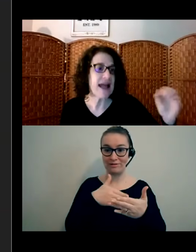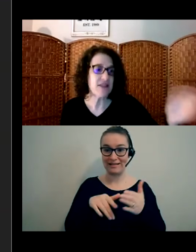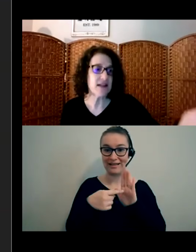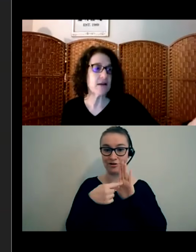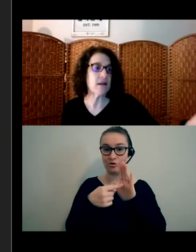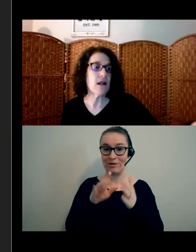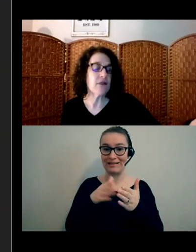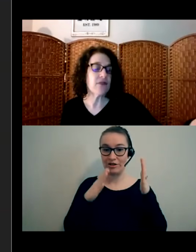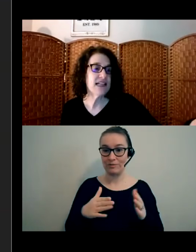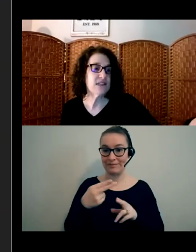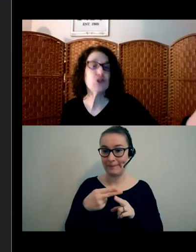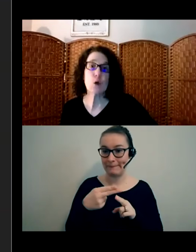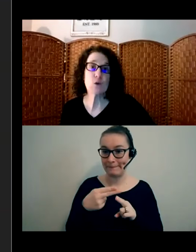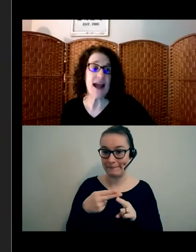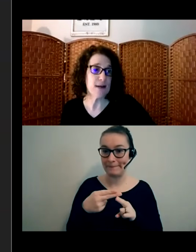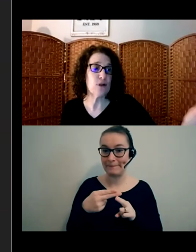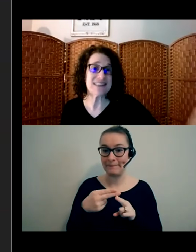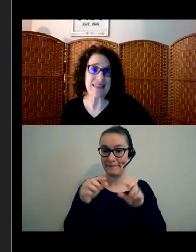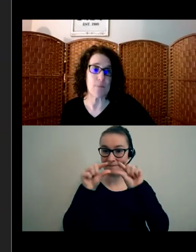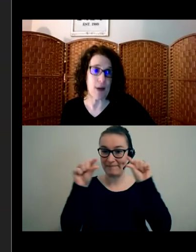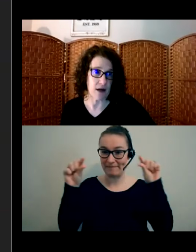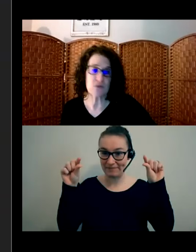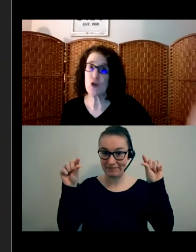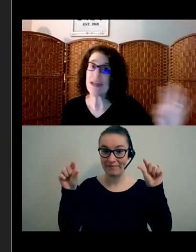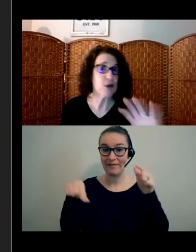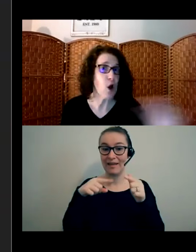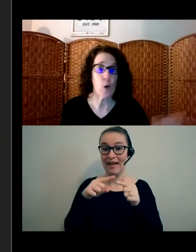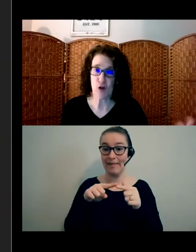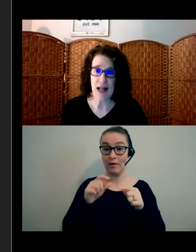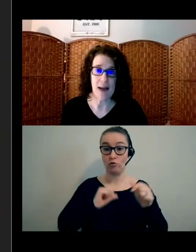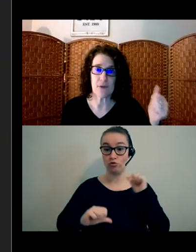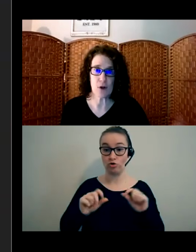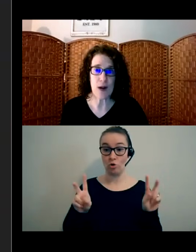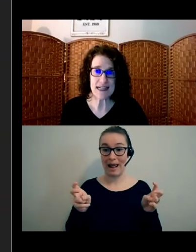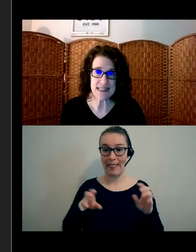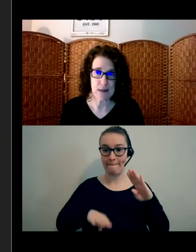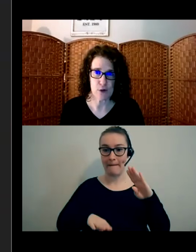And then the show title is at the bottom. So they don't overlap. Great example.